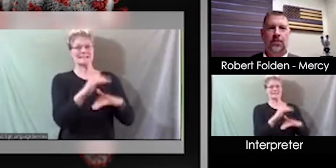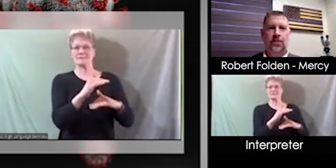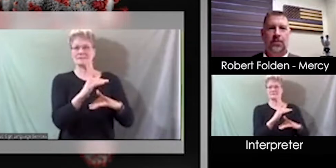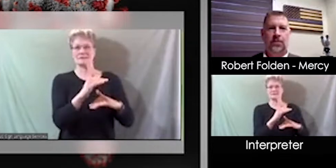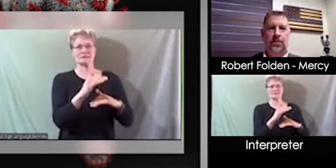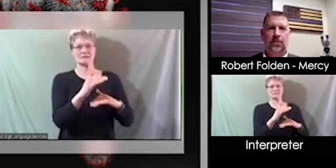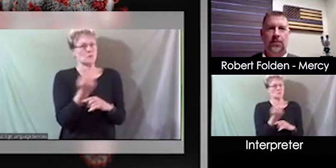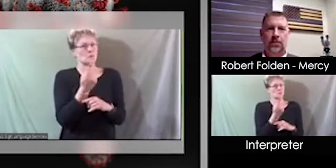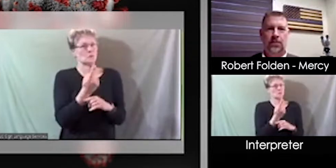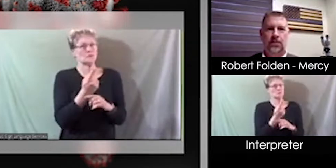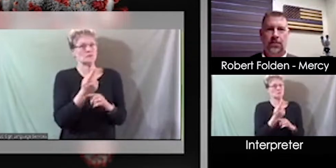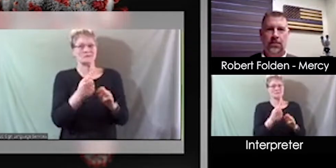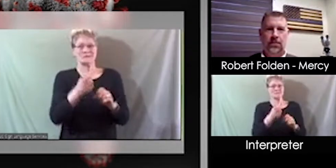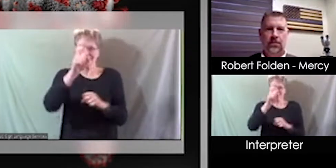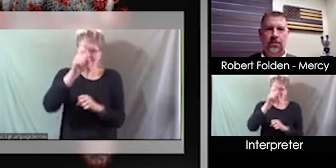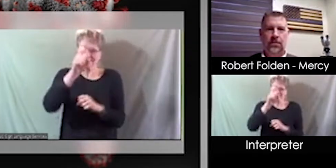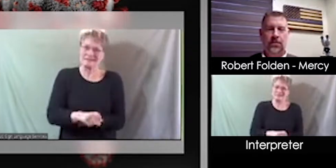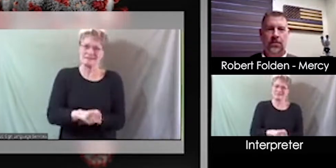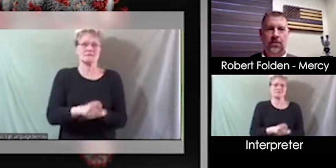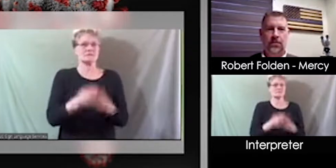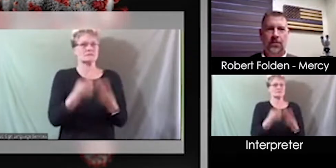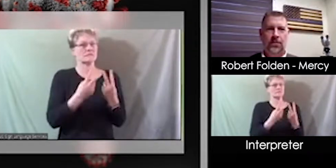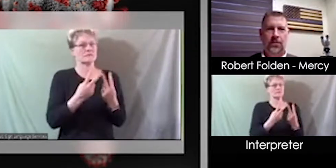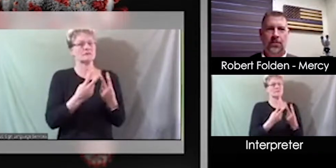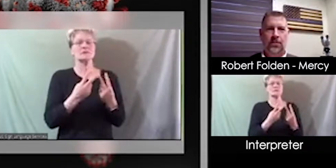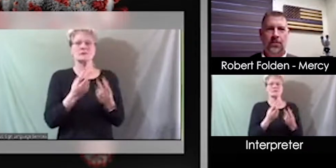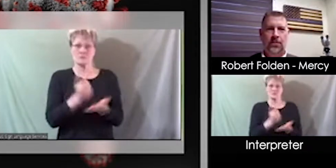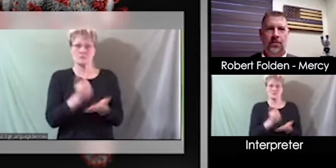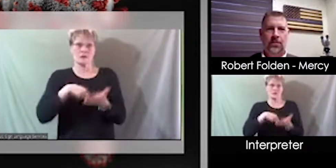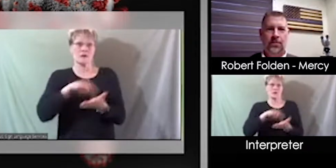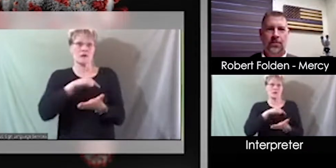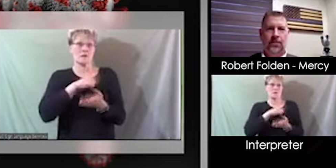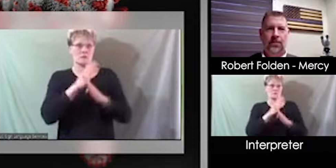appreciate it and it will help protect our communities most vulnerable.